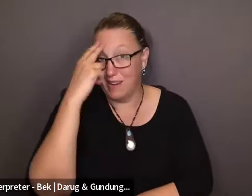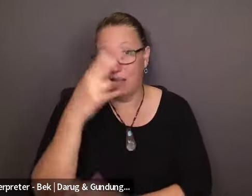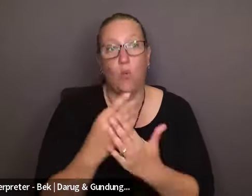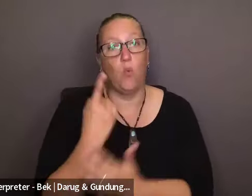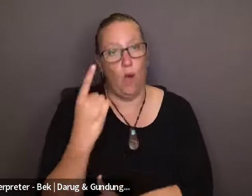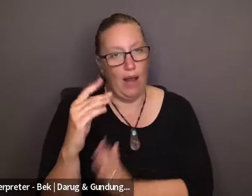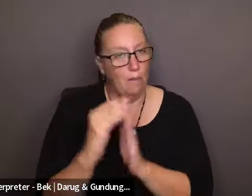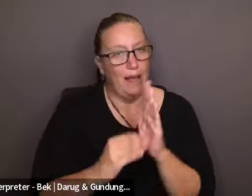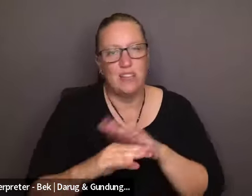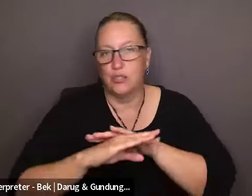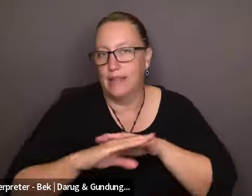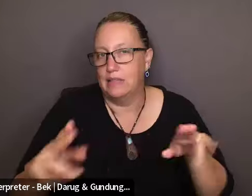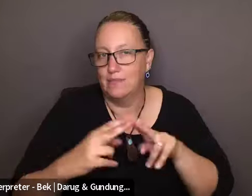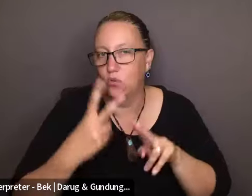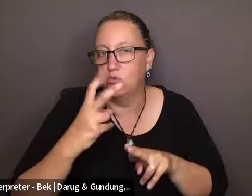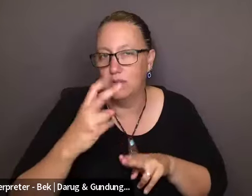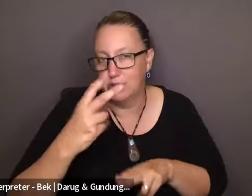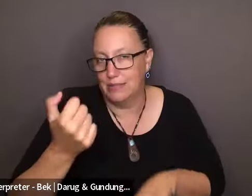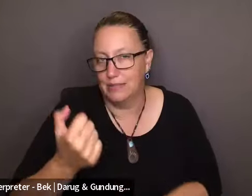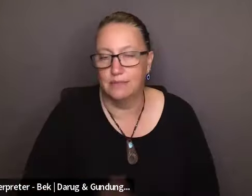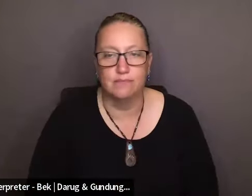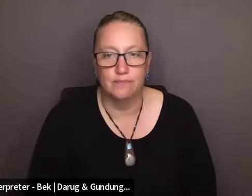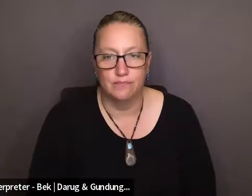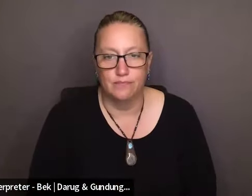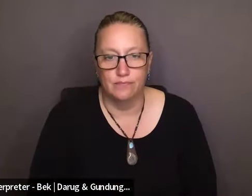regardless of whether they' re a lead researcher, a co-